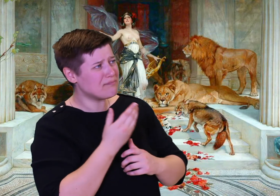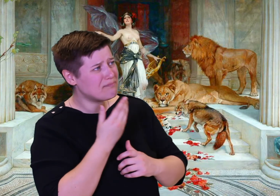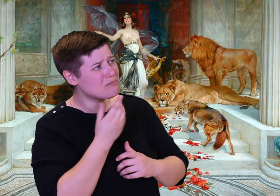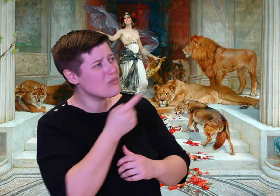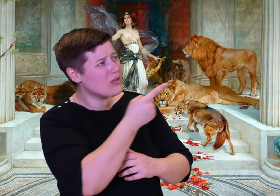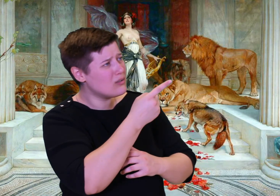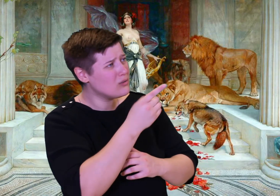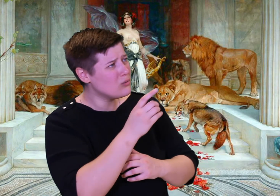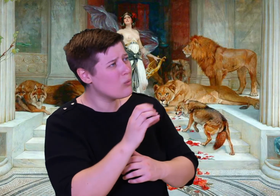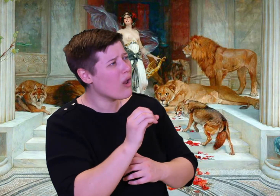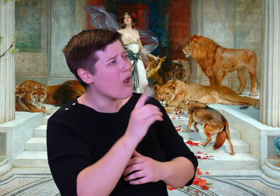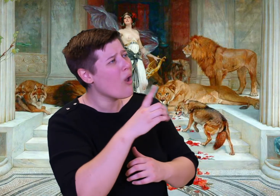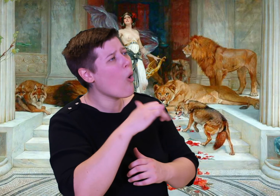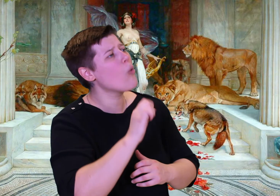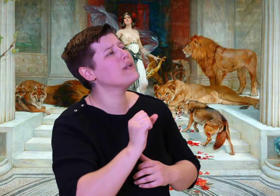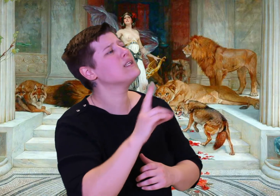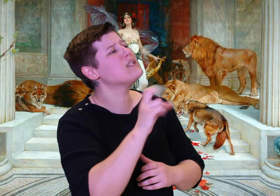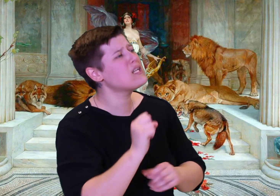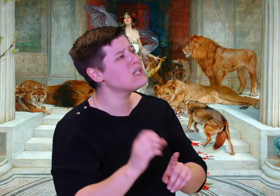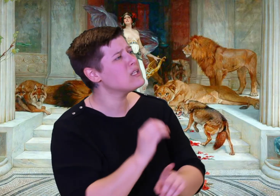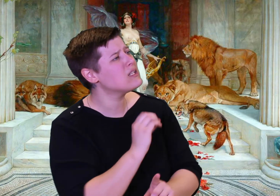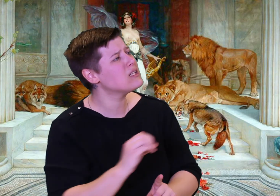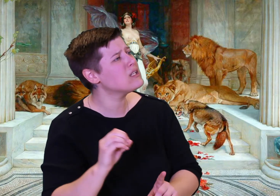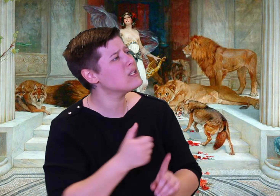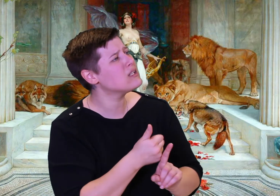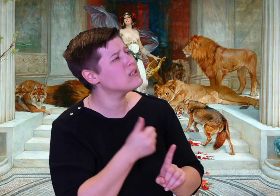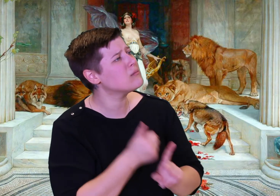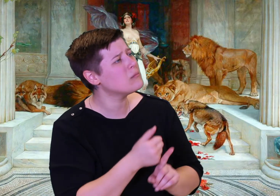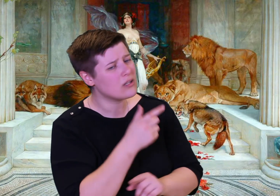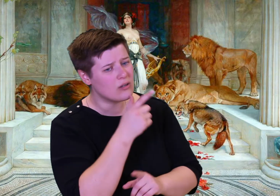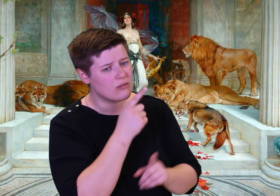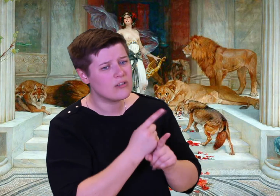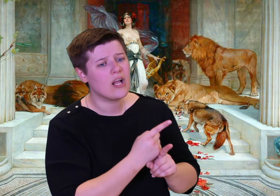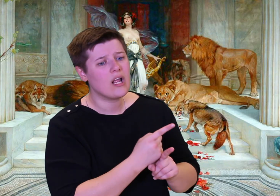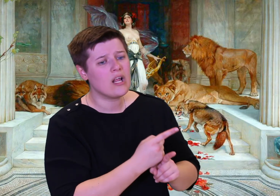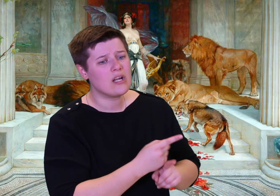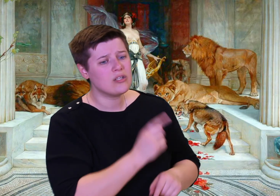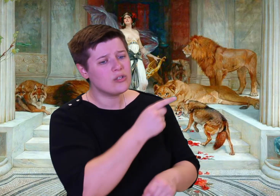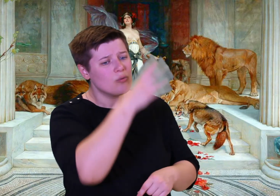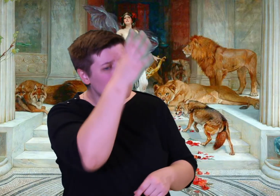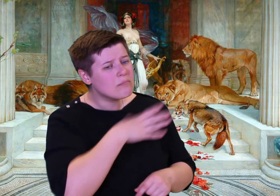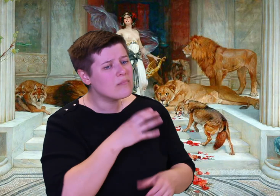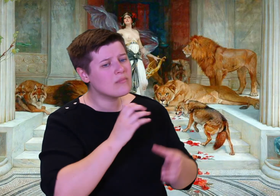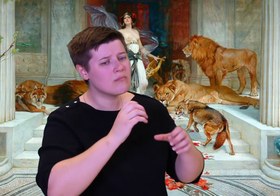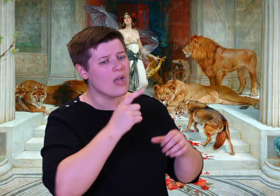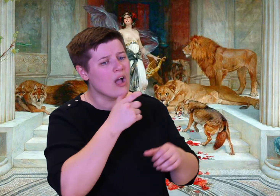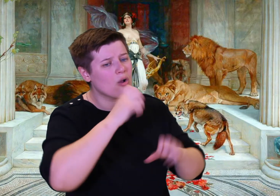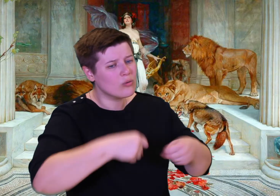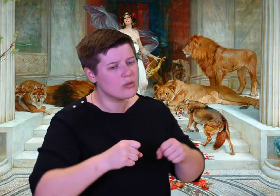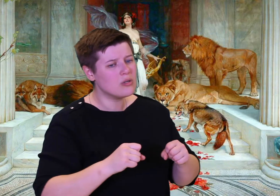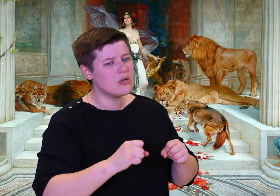I sipped it, but the magic did not work. She struck me with her wand and said,